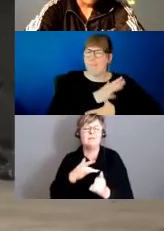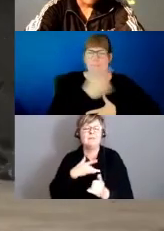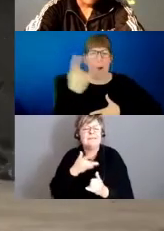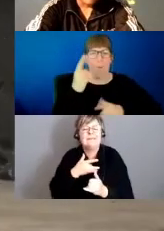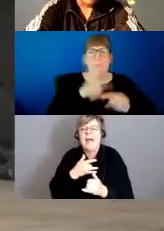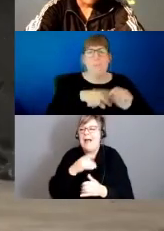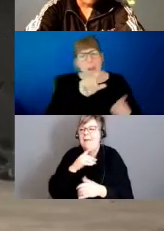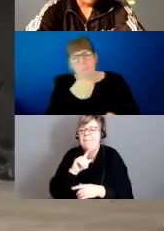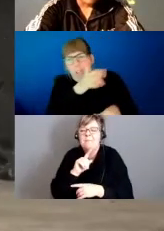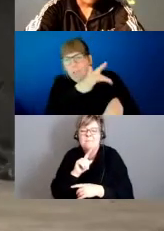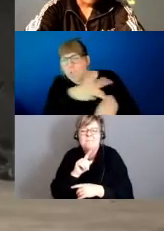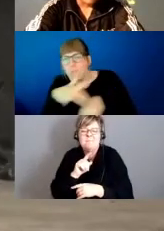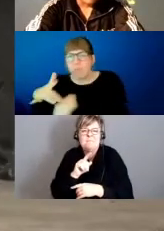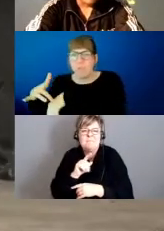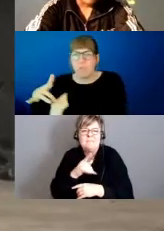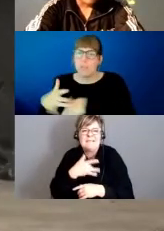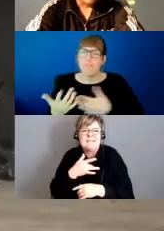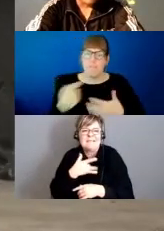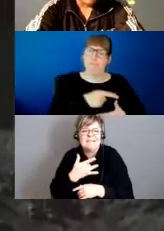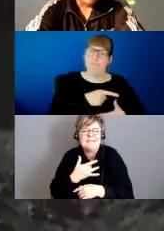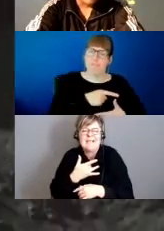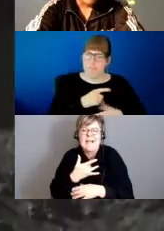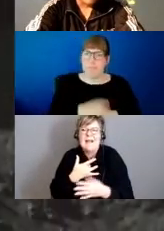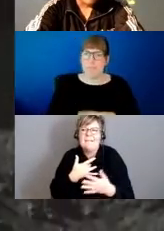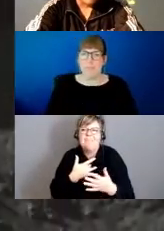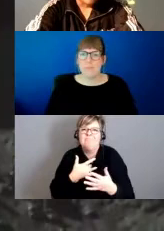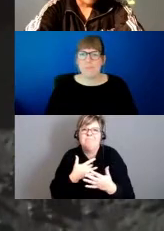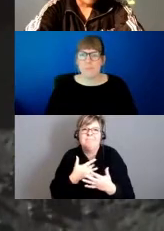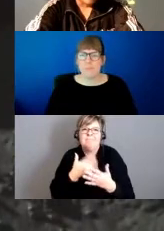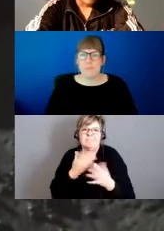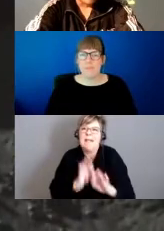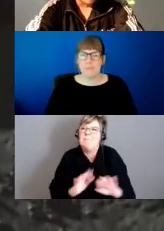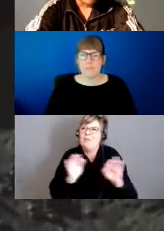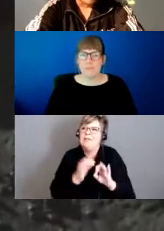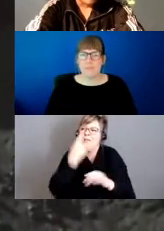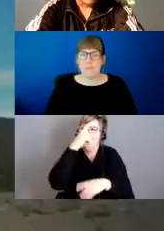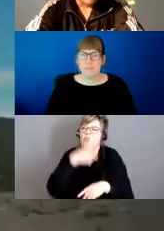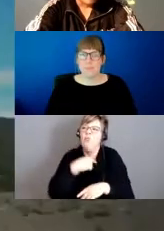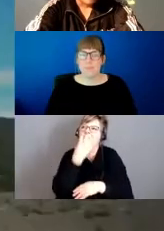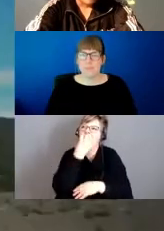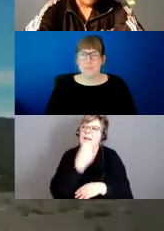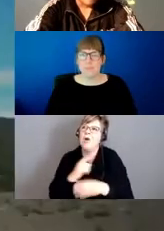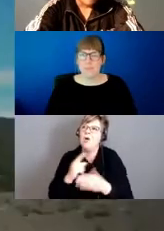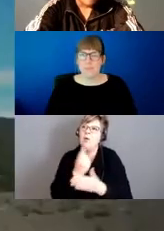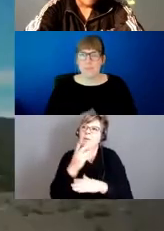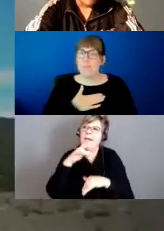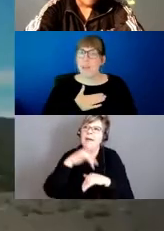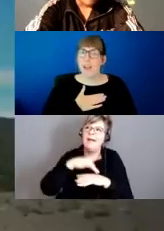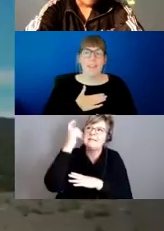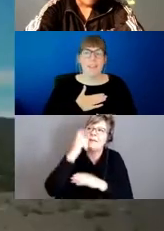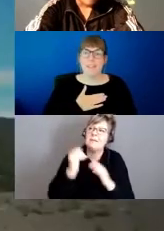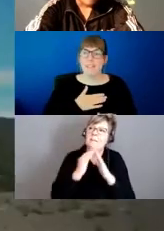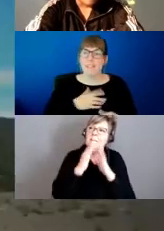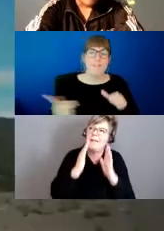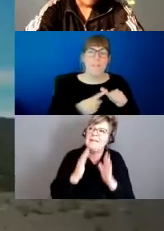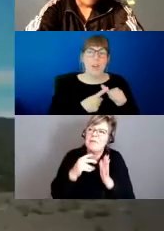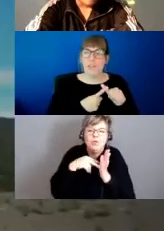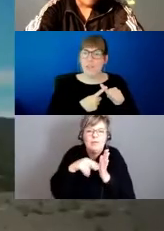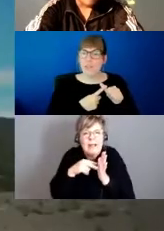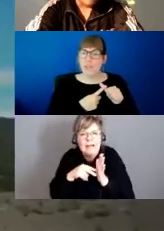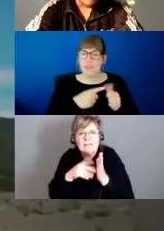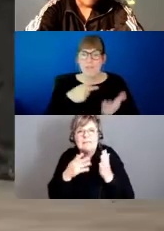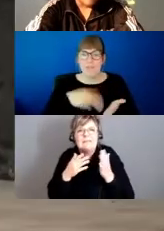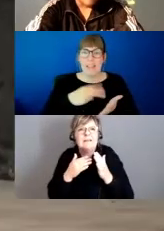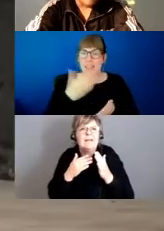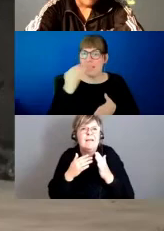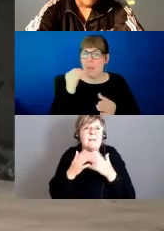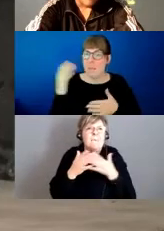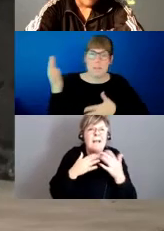THIS IS NOW MY BASE, MY CORE. THIS IS LIKE MY FIRST DANCE COMPANY. IT COMES FIRST, AND